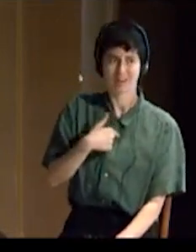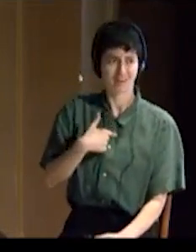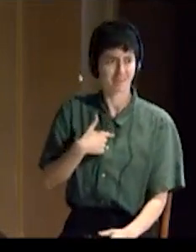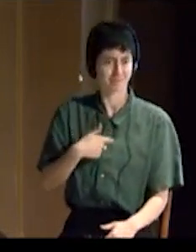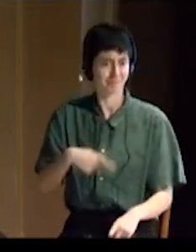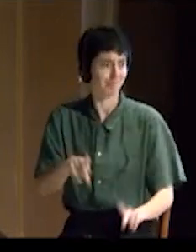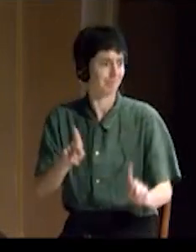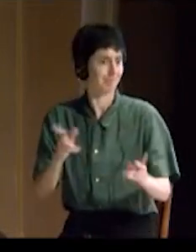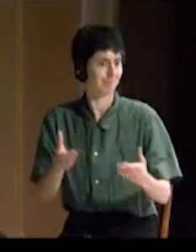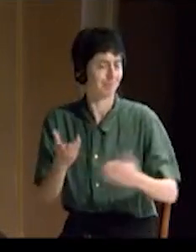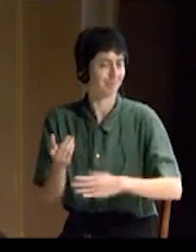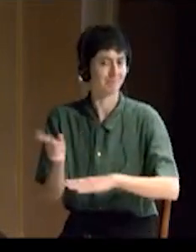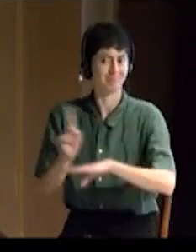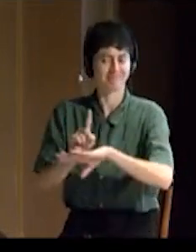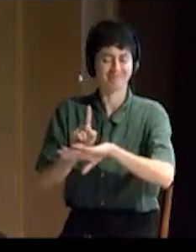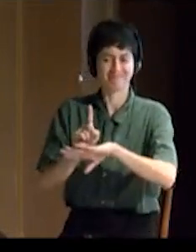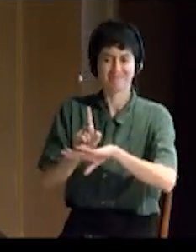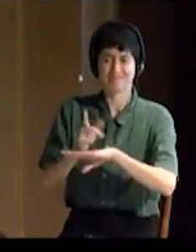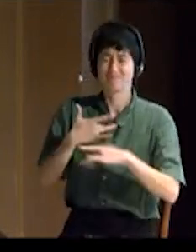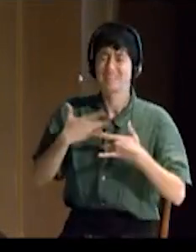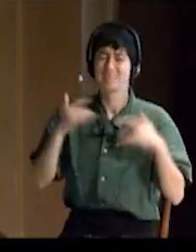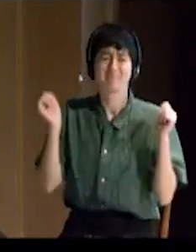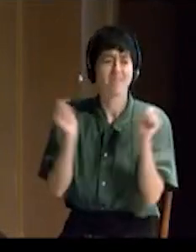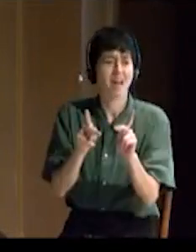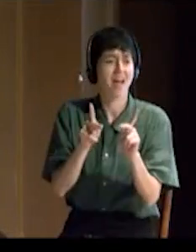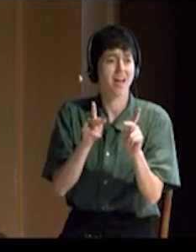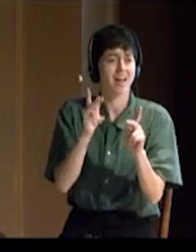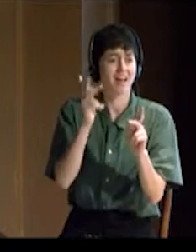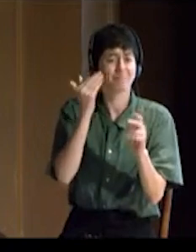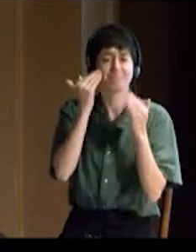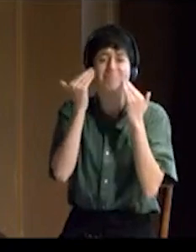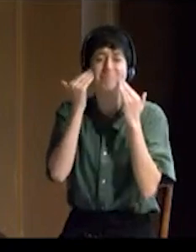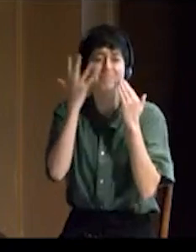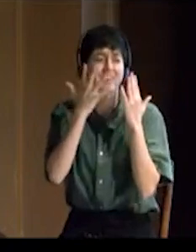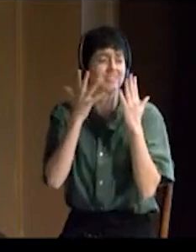and see so many familiar faces. I would also like to thank everyone involved